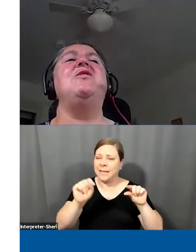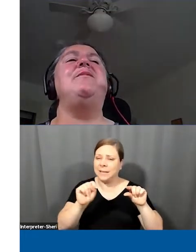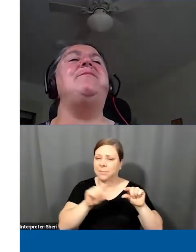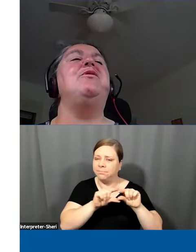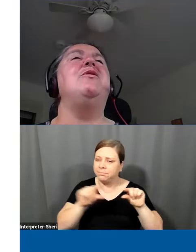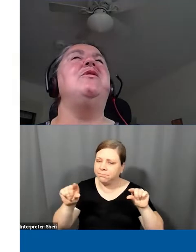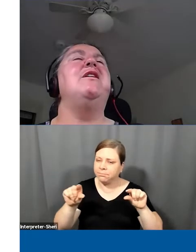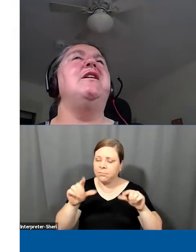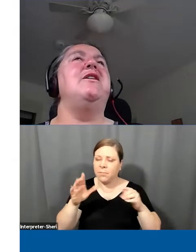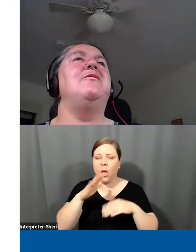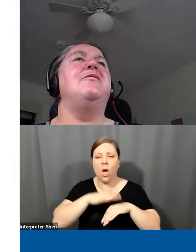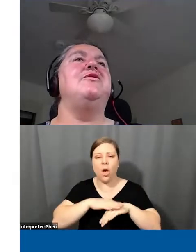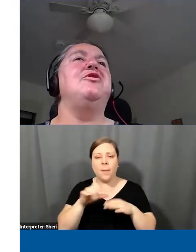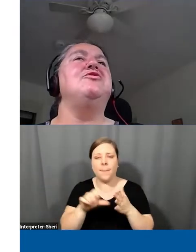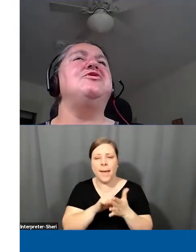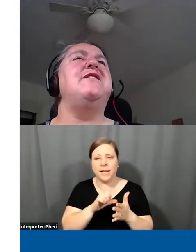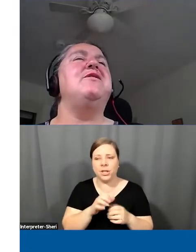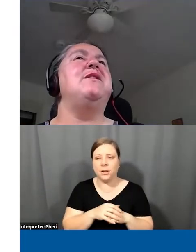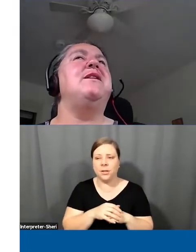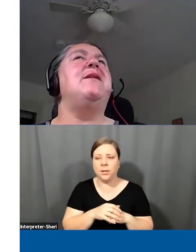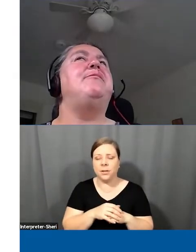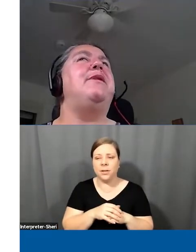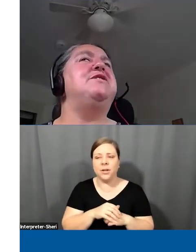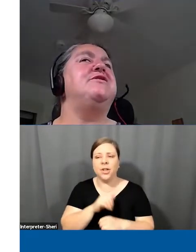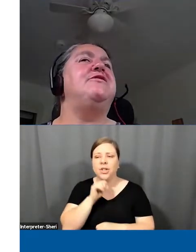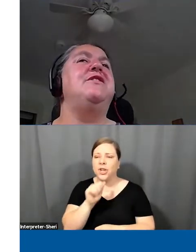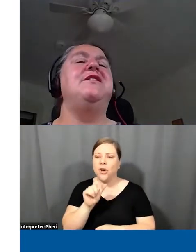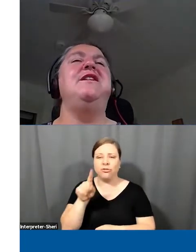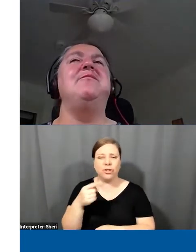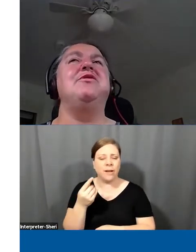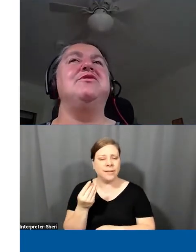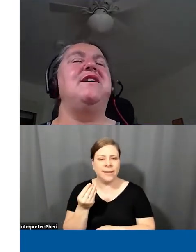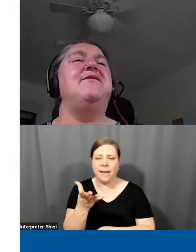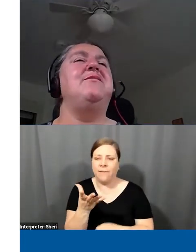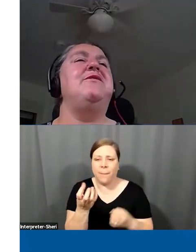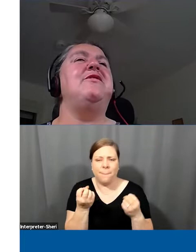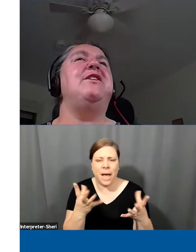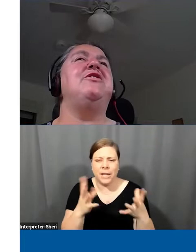Tell people, you know, don't just give them a bunch of numbers, give them information.